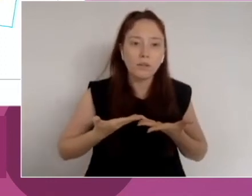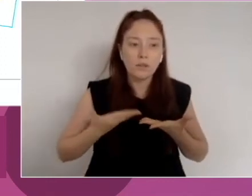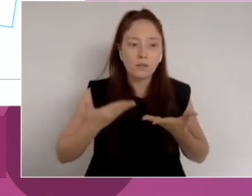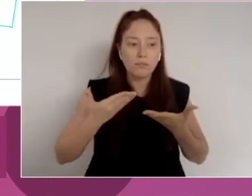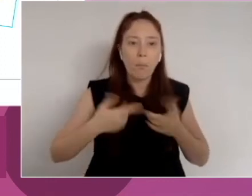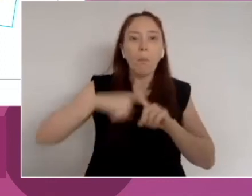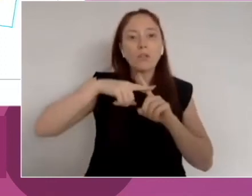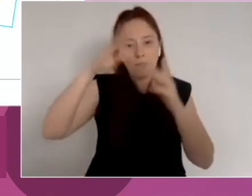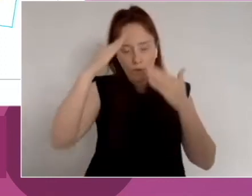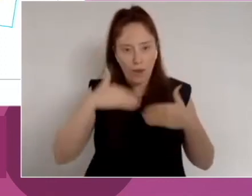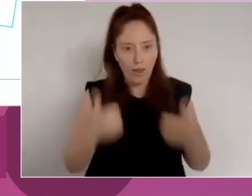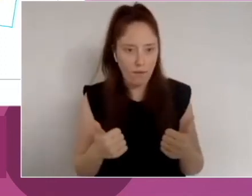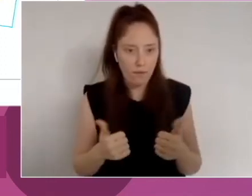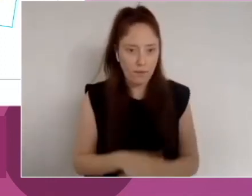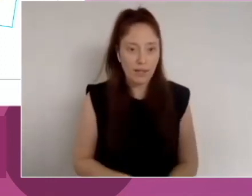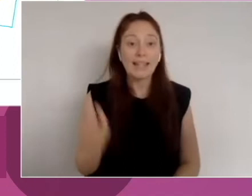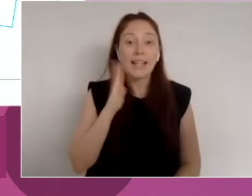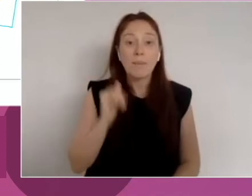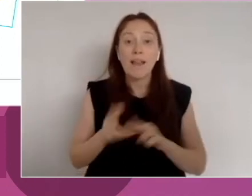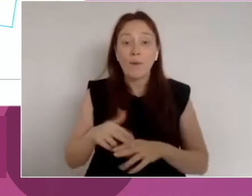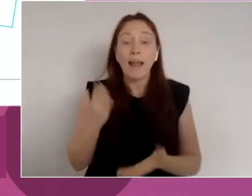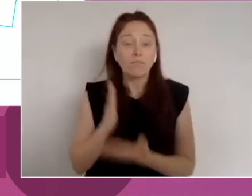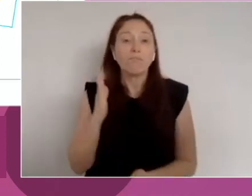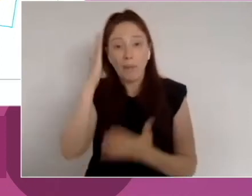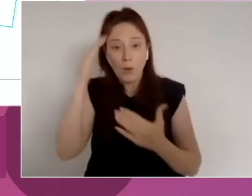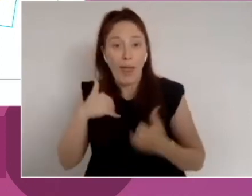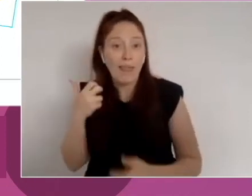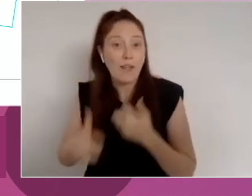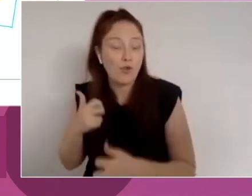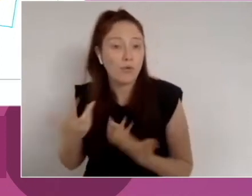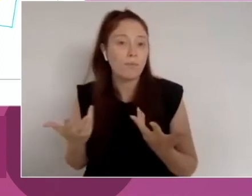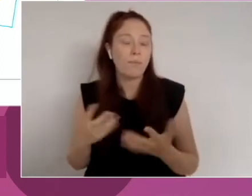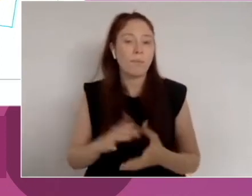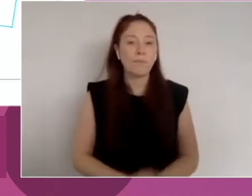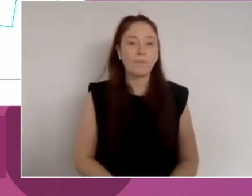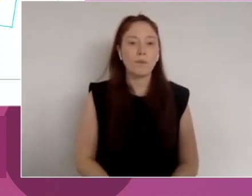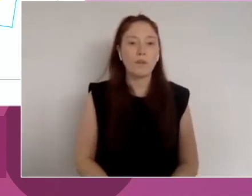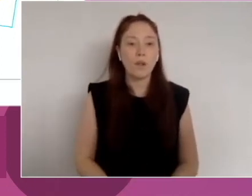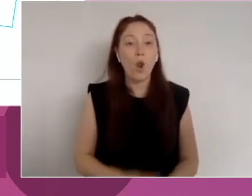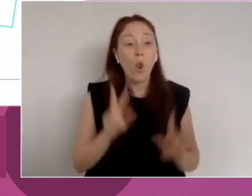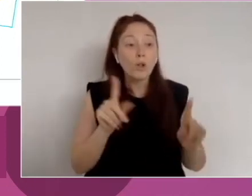Irrespective of mental ill-health. We need to look at our socioeconomic - let's face it - how wealthy